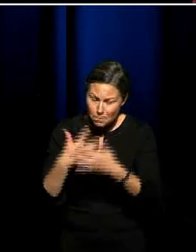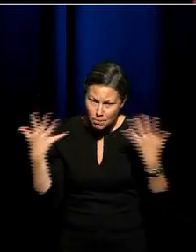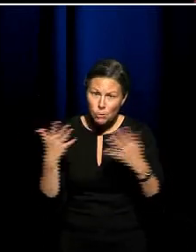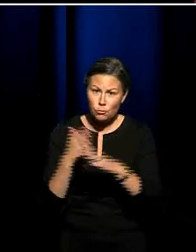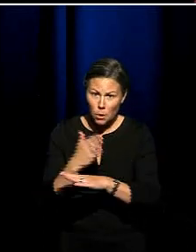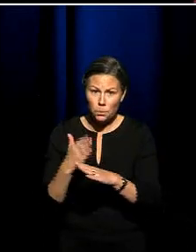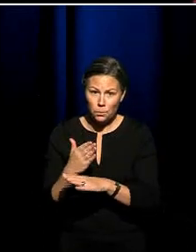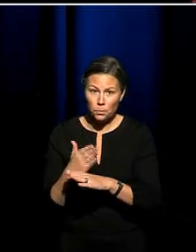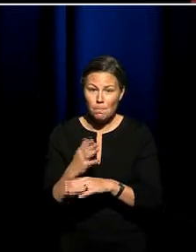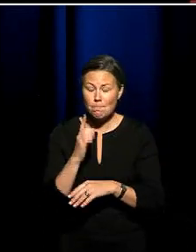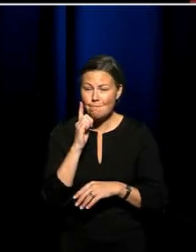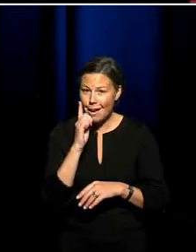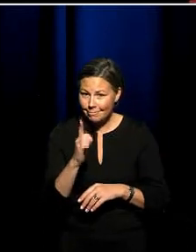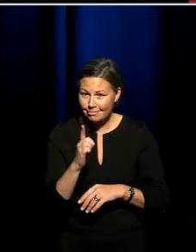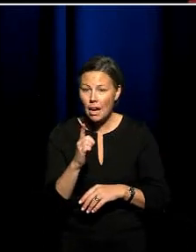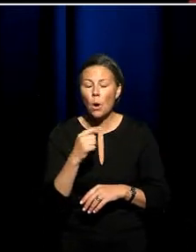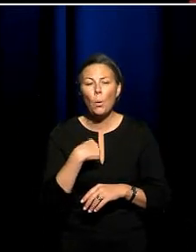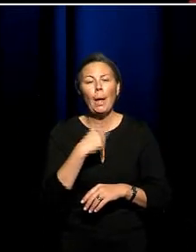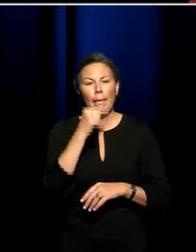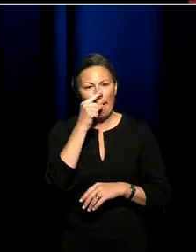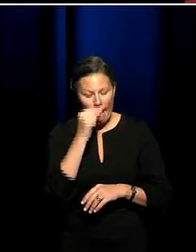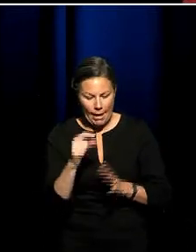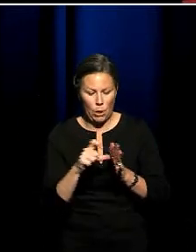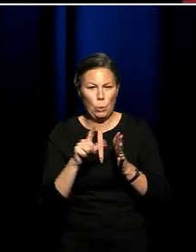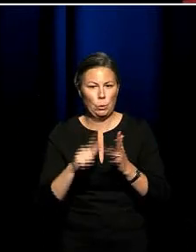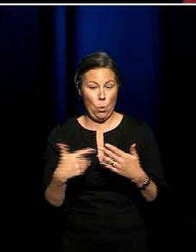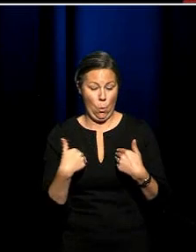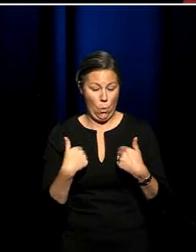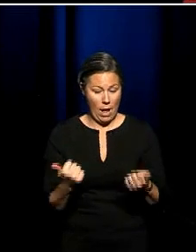successfully performed with the active involvement of First Nations people with